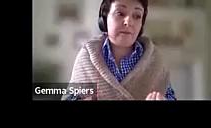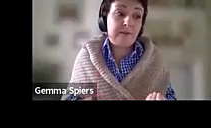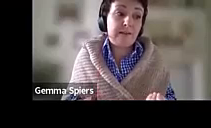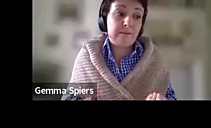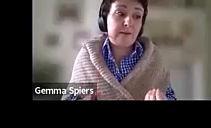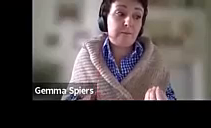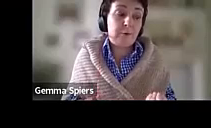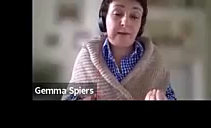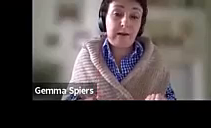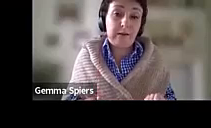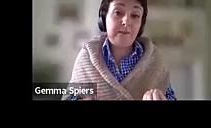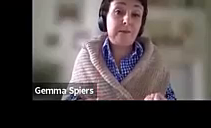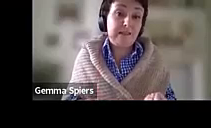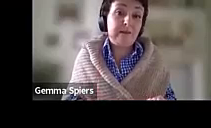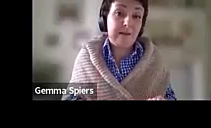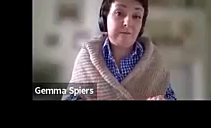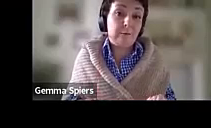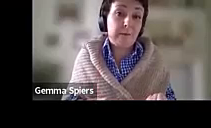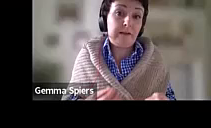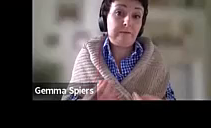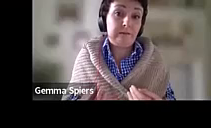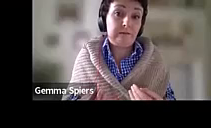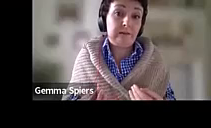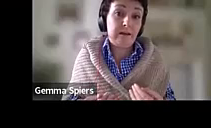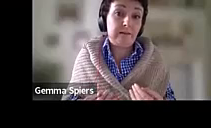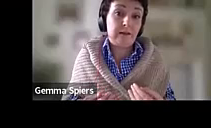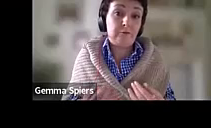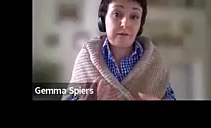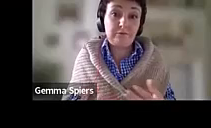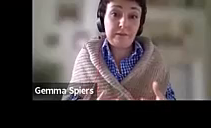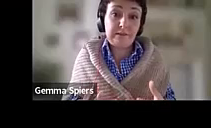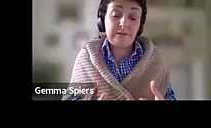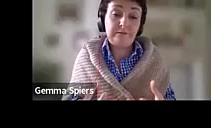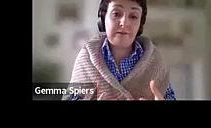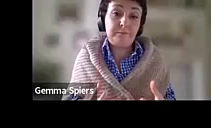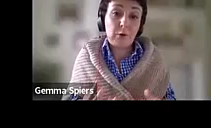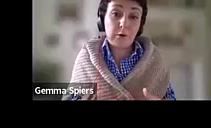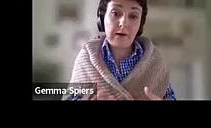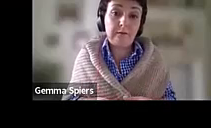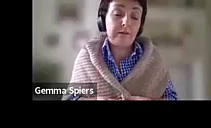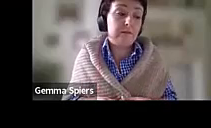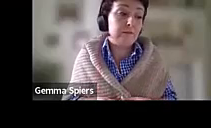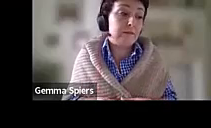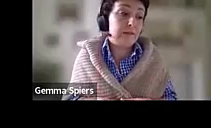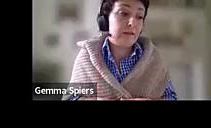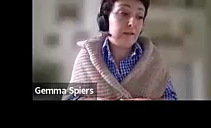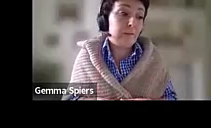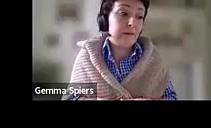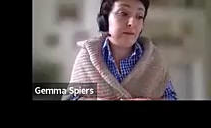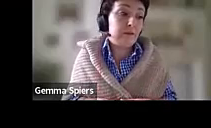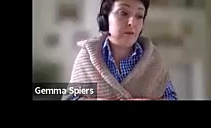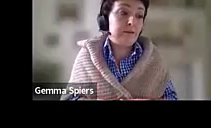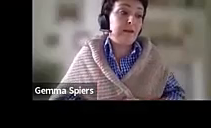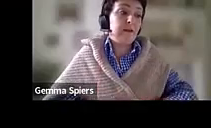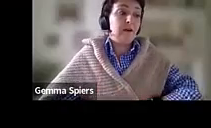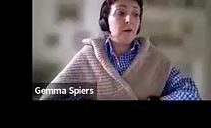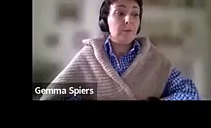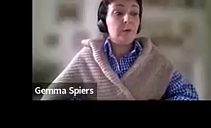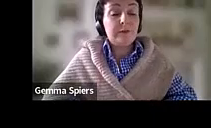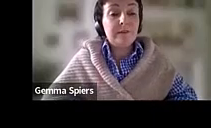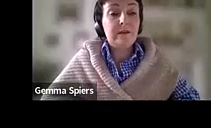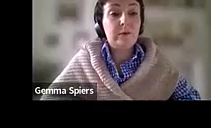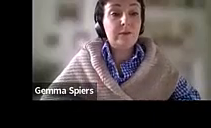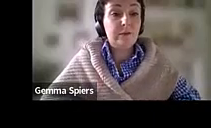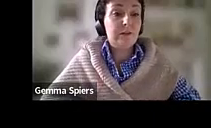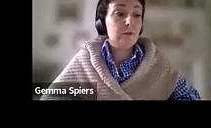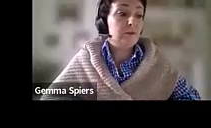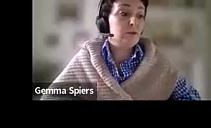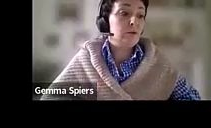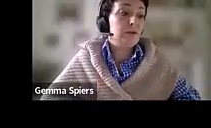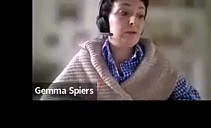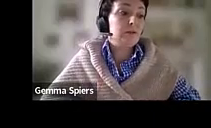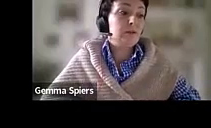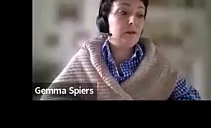important investment in public health, specifically for women. Given their greater risks of poor health and economic insecurity. But critically, we do need